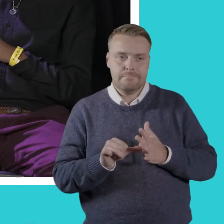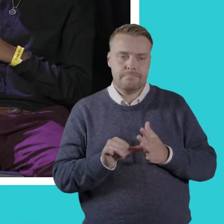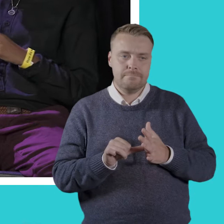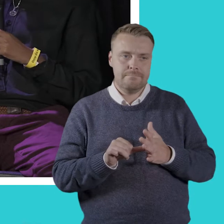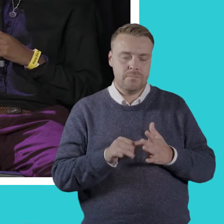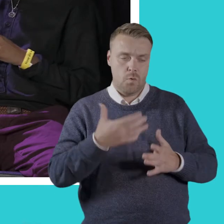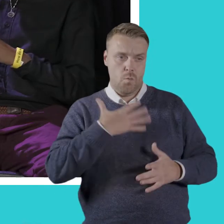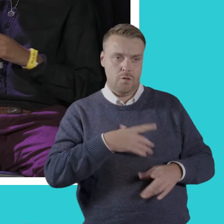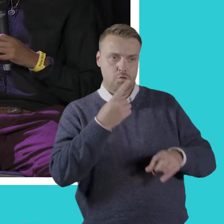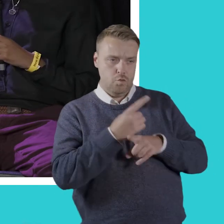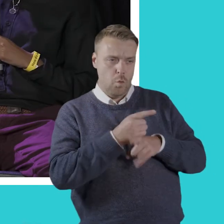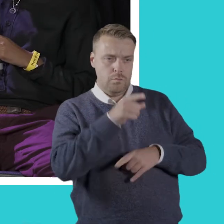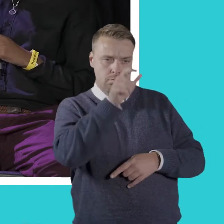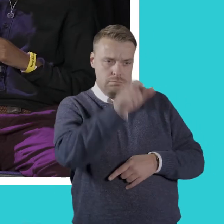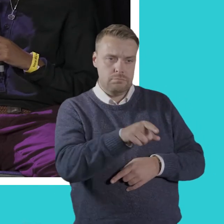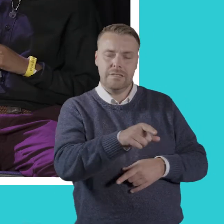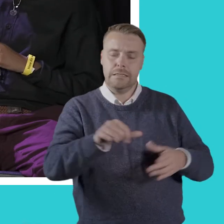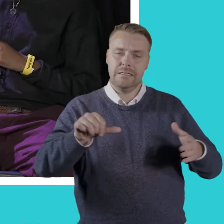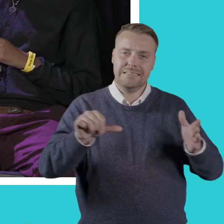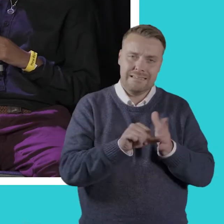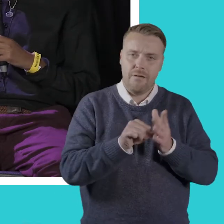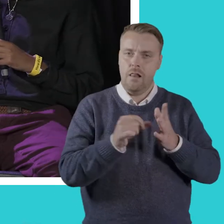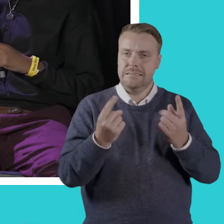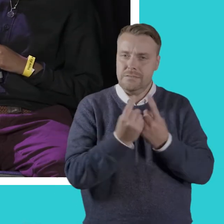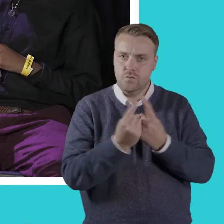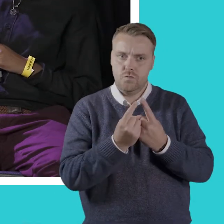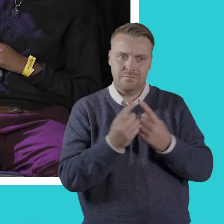you know these these really complex issues of oppression of the ways that we are harming each